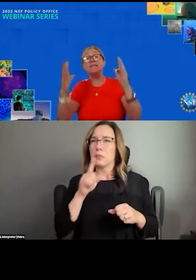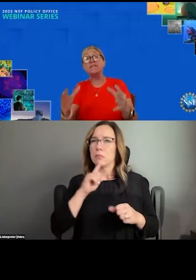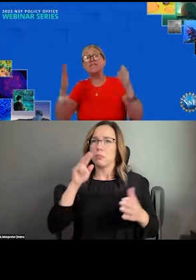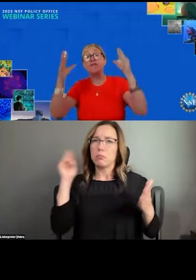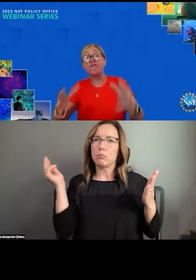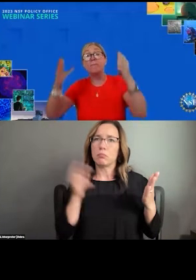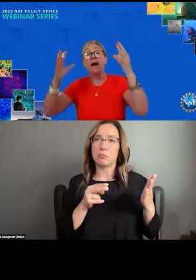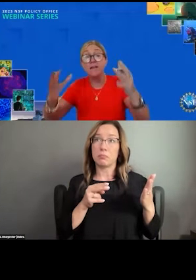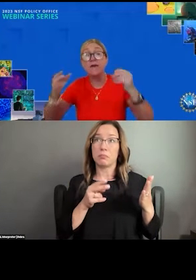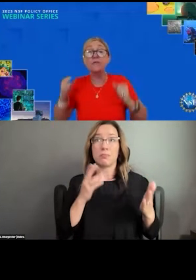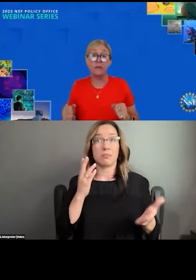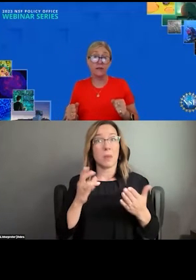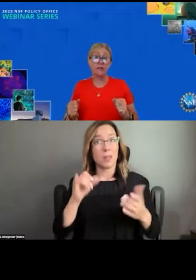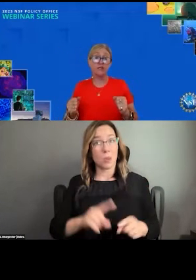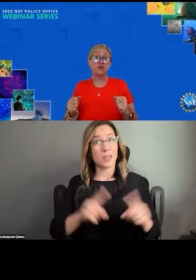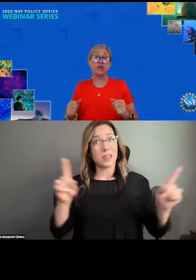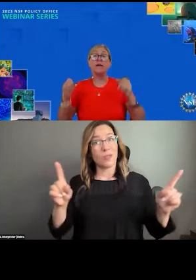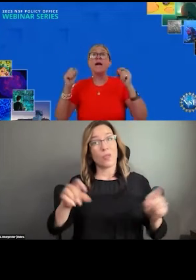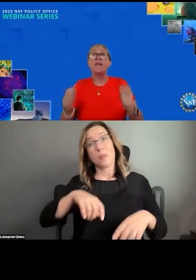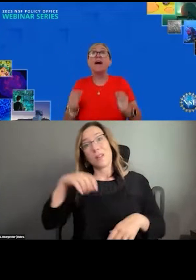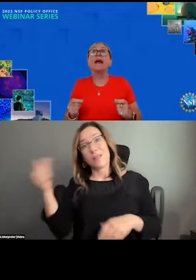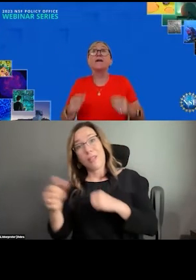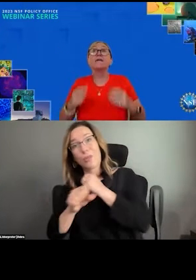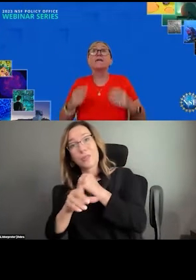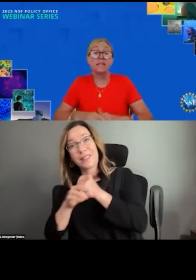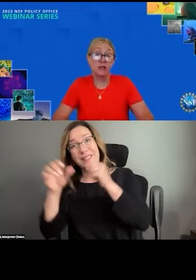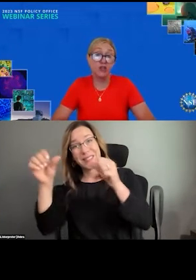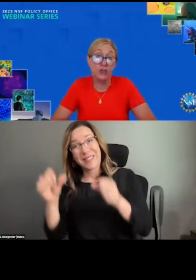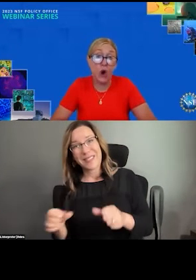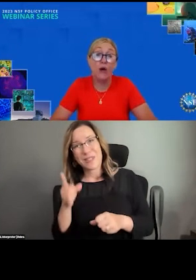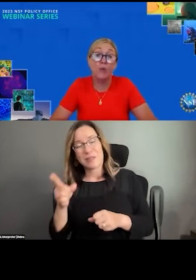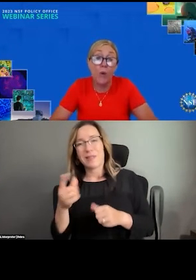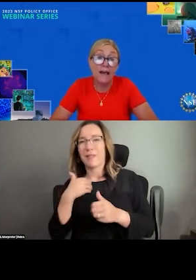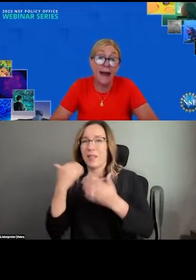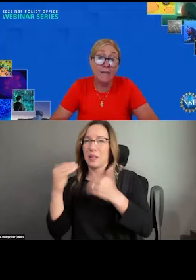may differ from another solicitation that has limitations on when